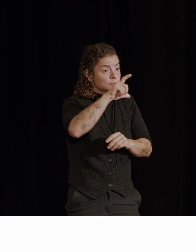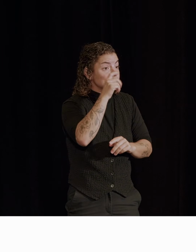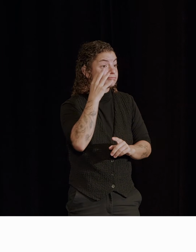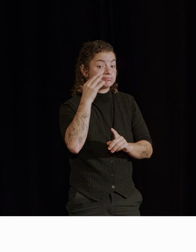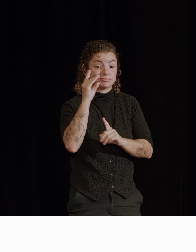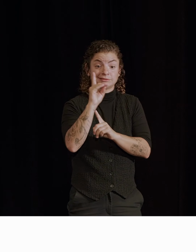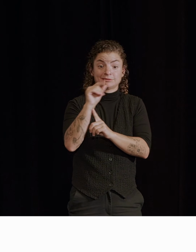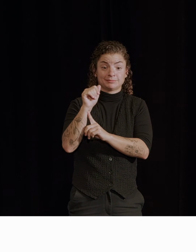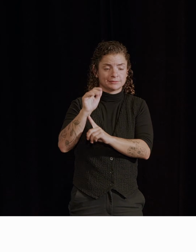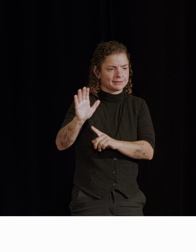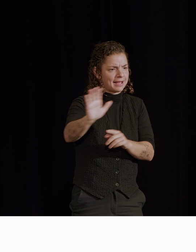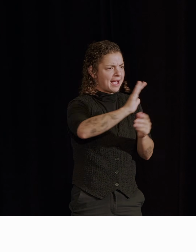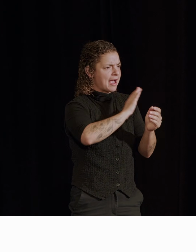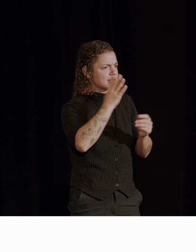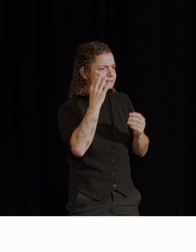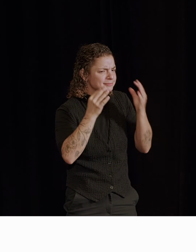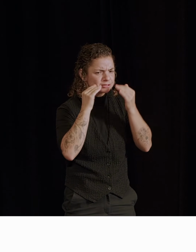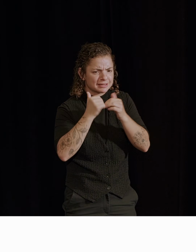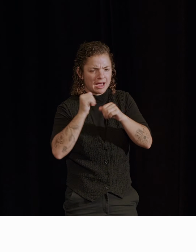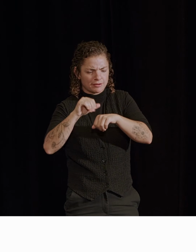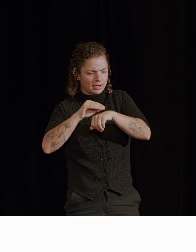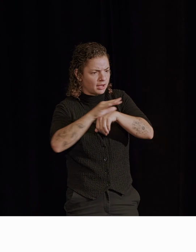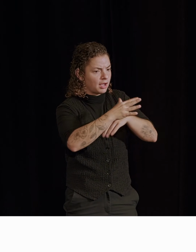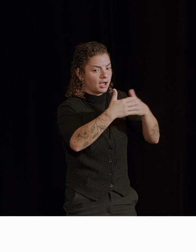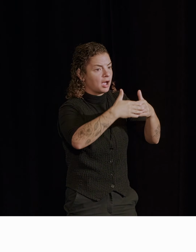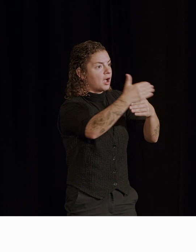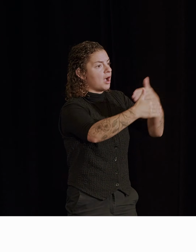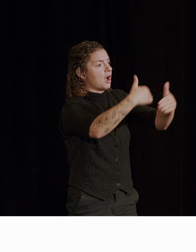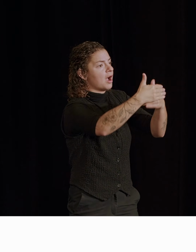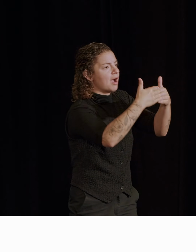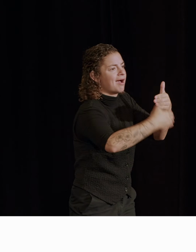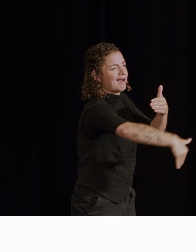Today, we will focus on two areas of work at Meta